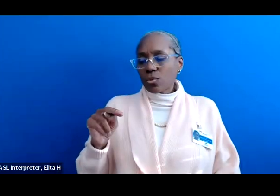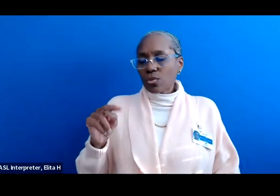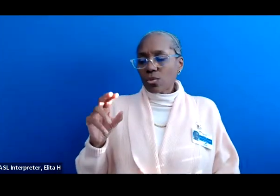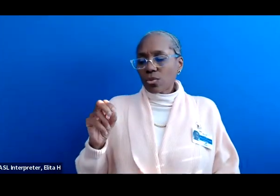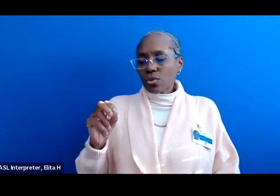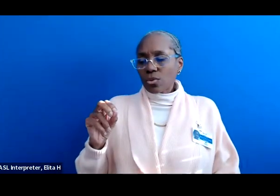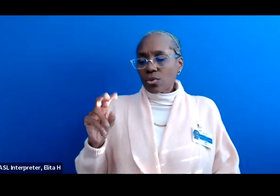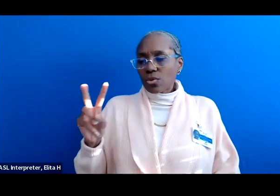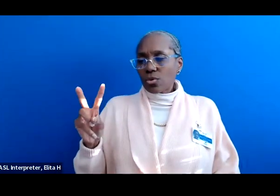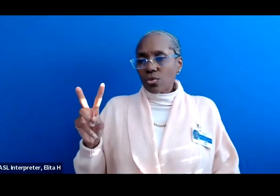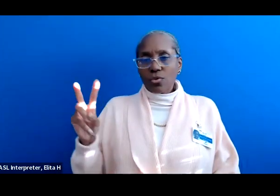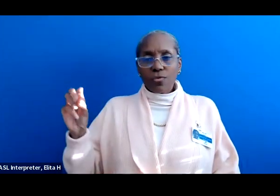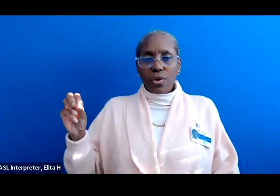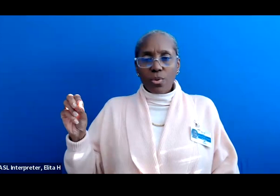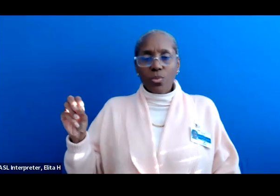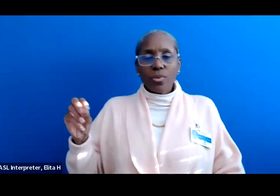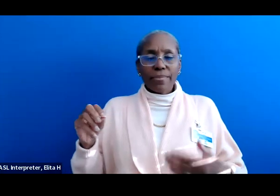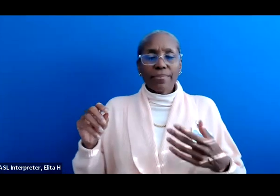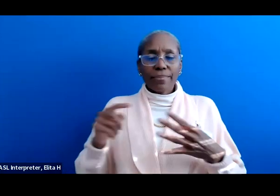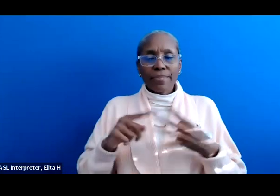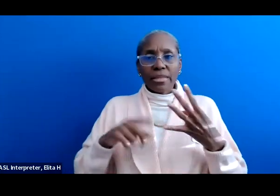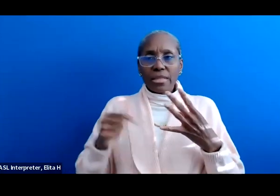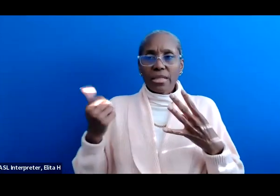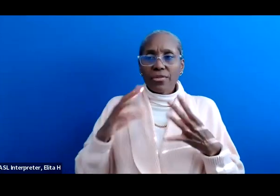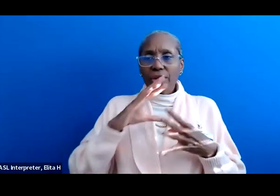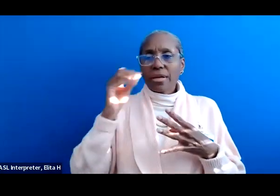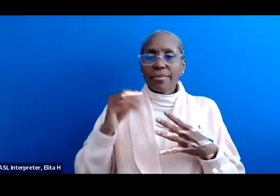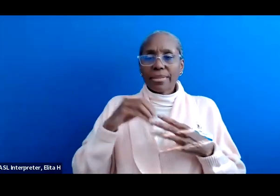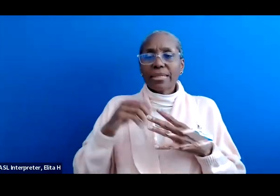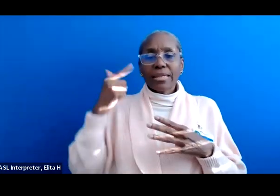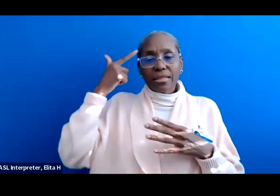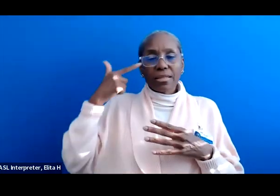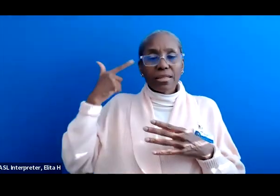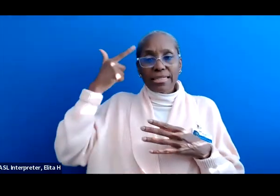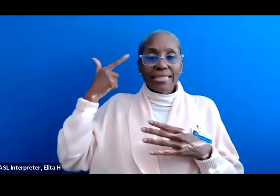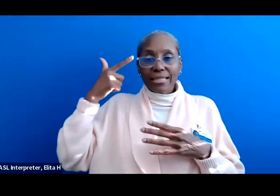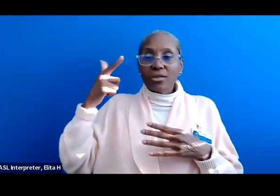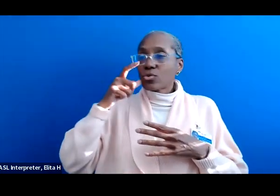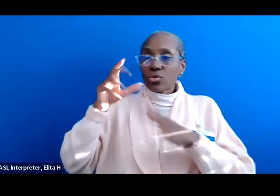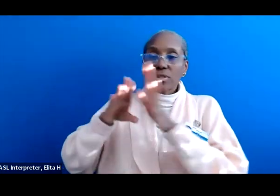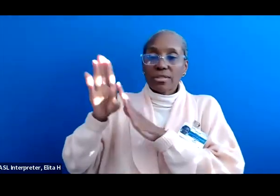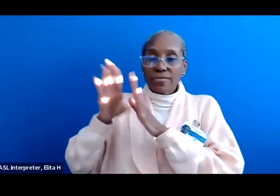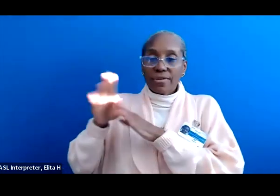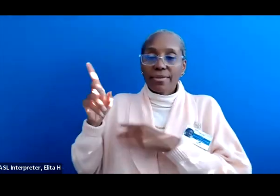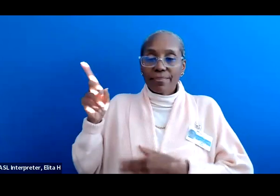There's a company in London that's coming out with these